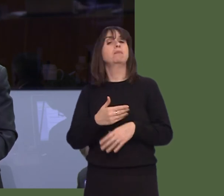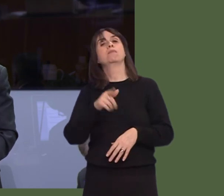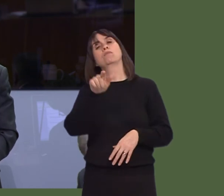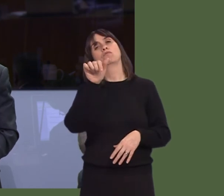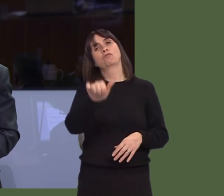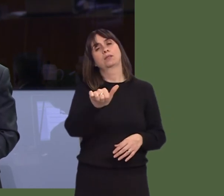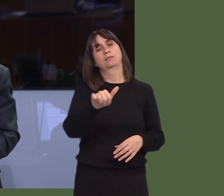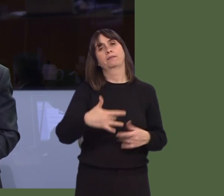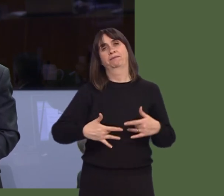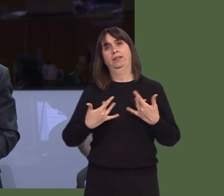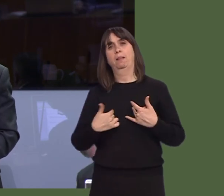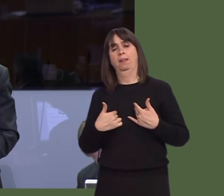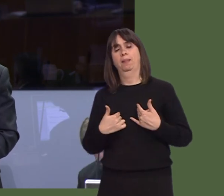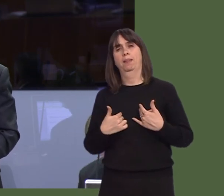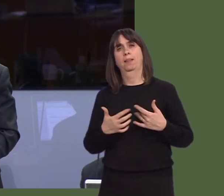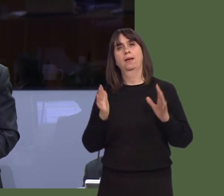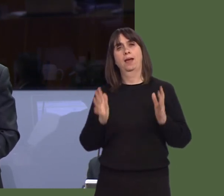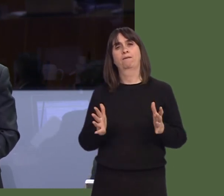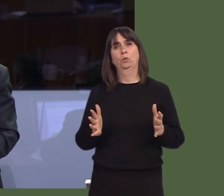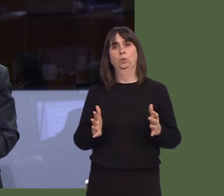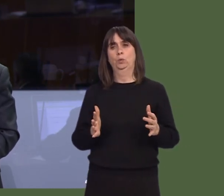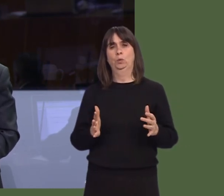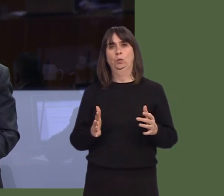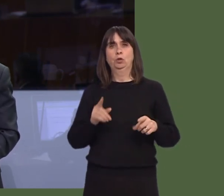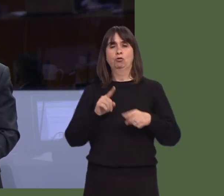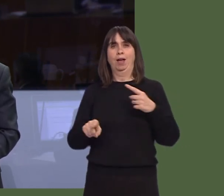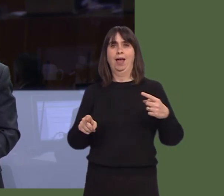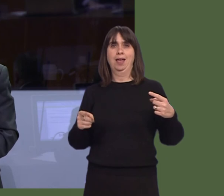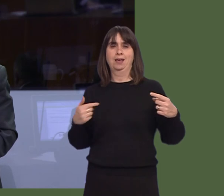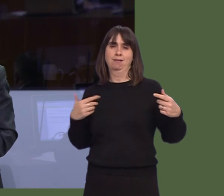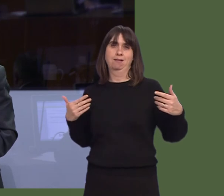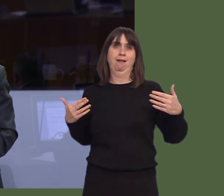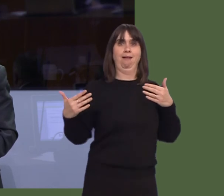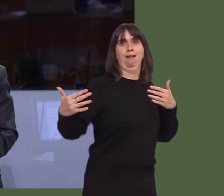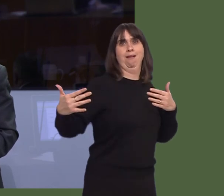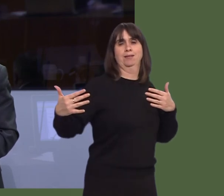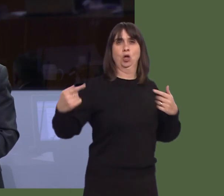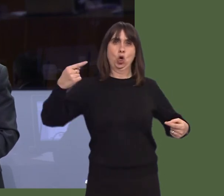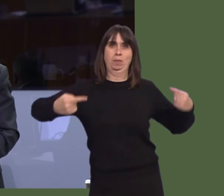selling animals through any means whatsoever, so, whether that's from home or from large-scale breeding establishments, to include online sellers.